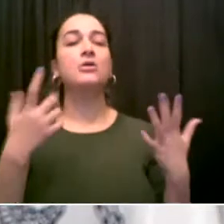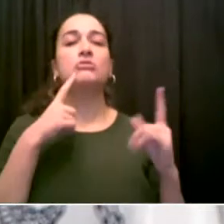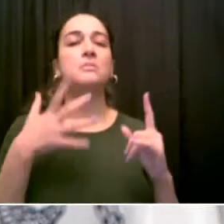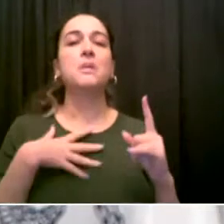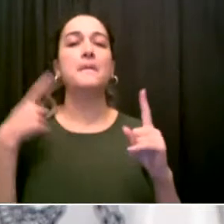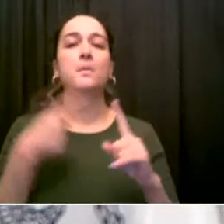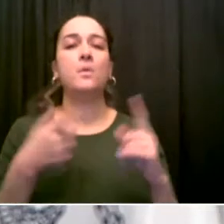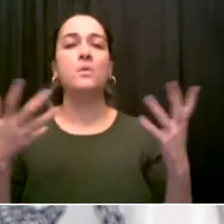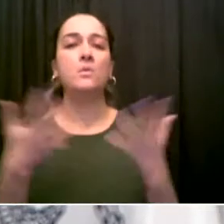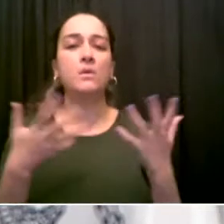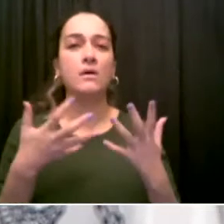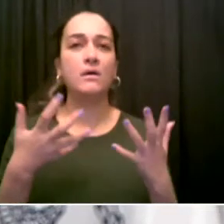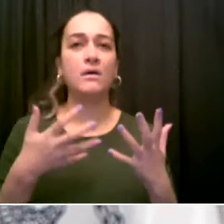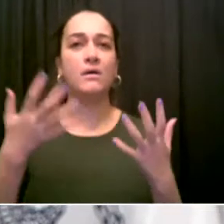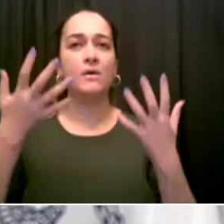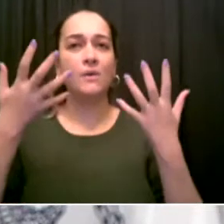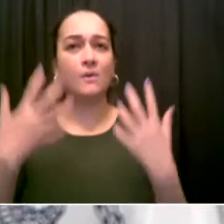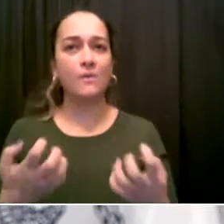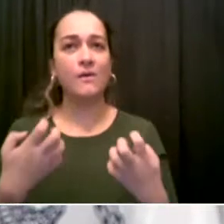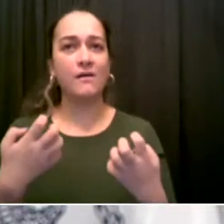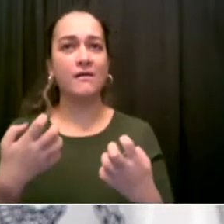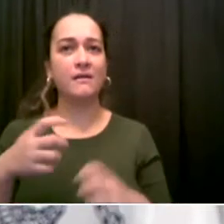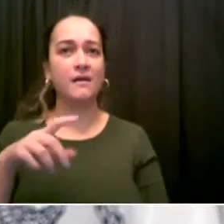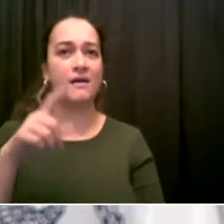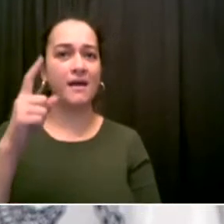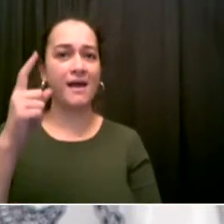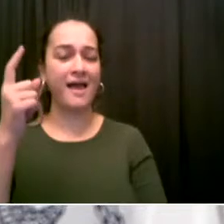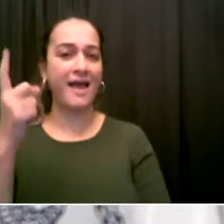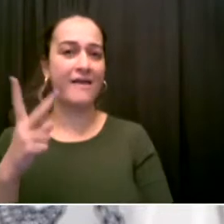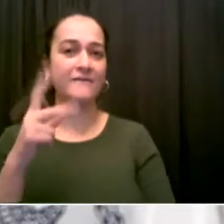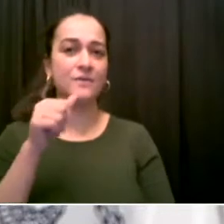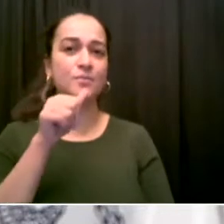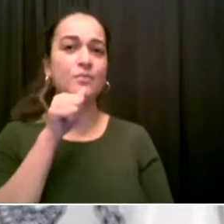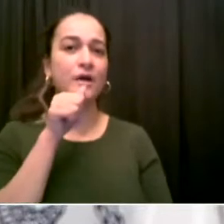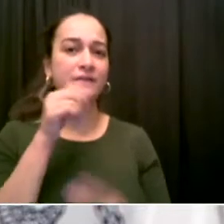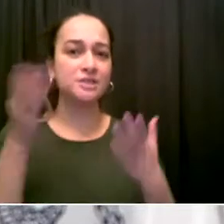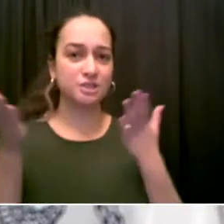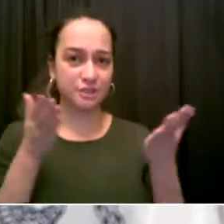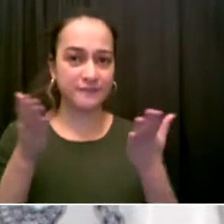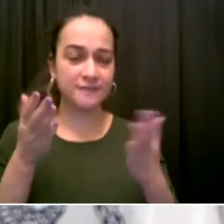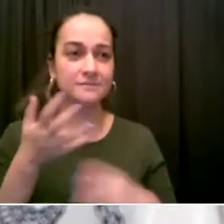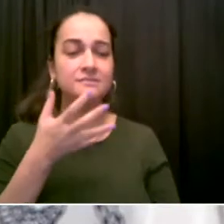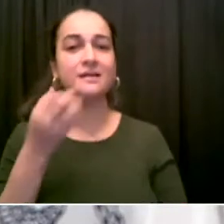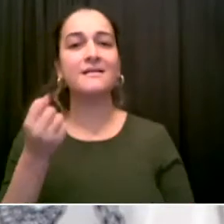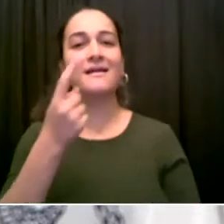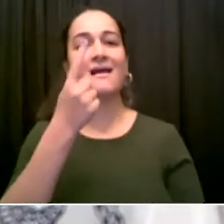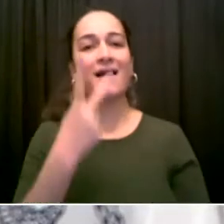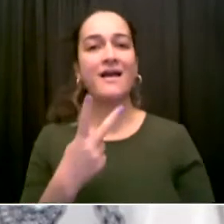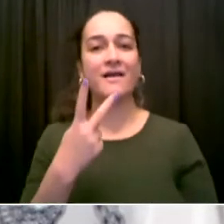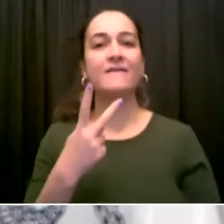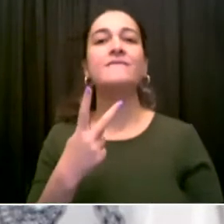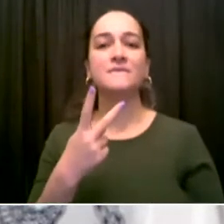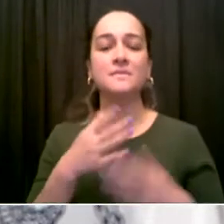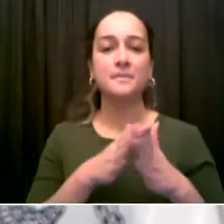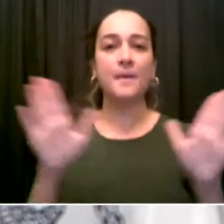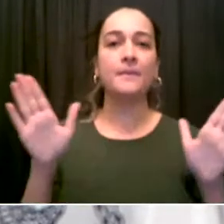? BASICALLY THEY WOULD LE IKTO HAVE A SEMI- PUBLIC CORPORATION THAT DEVELOPS